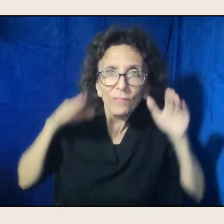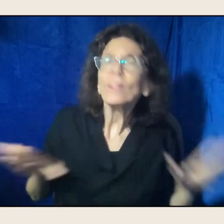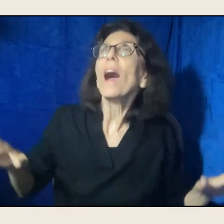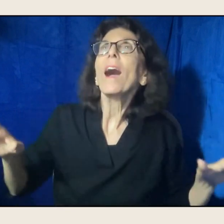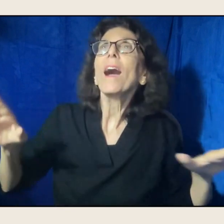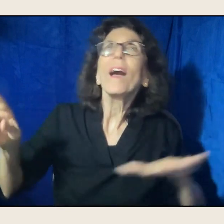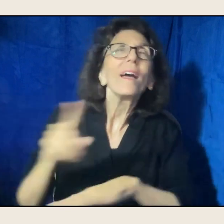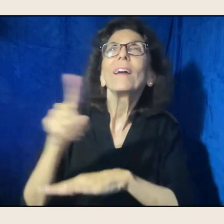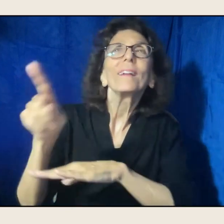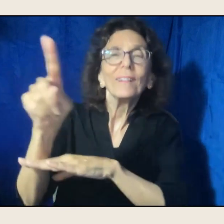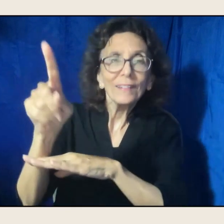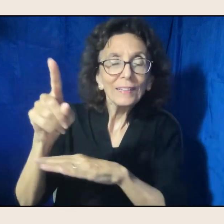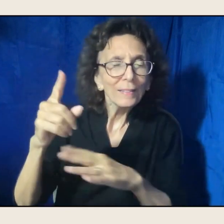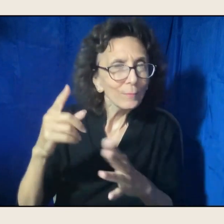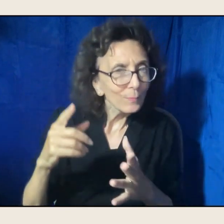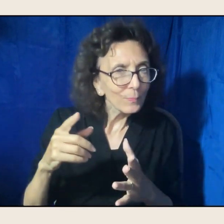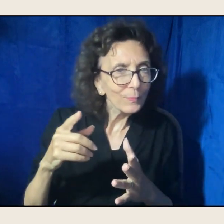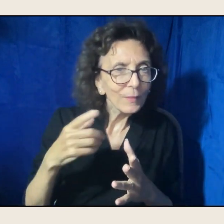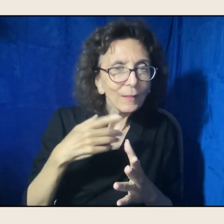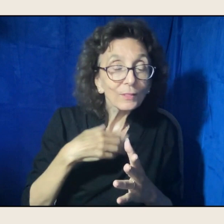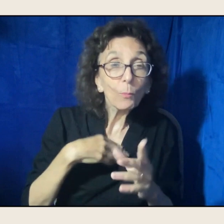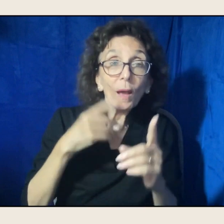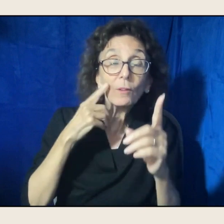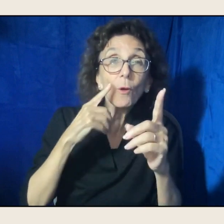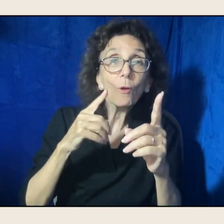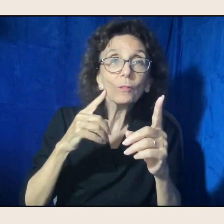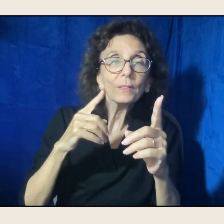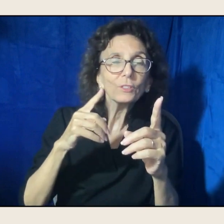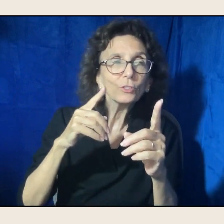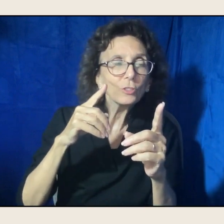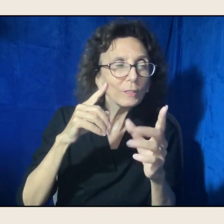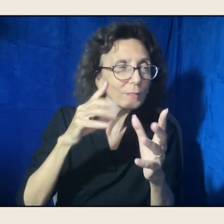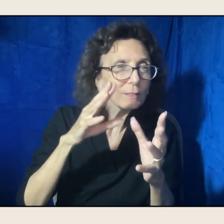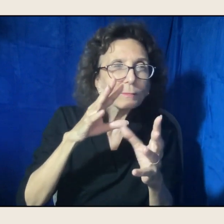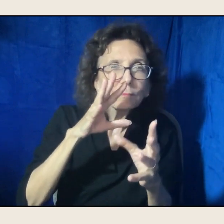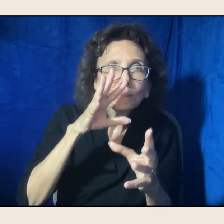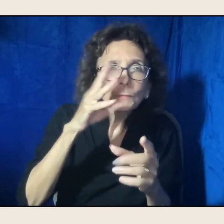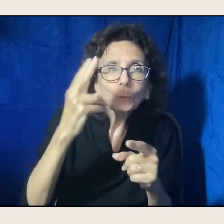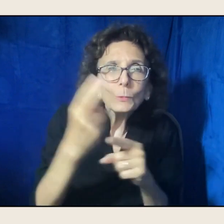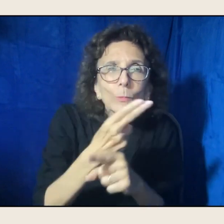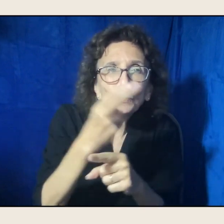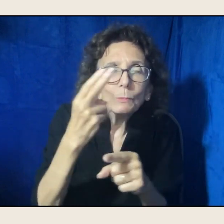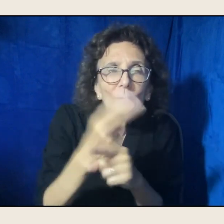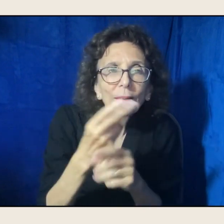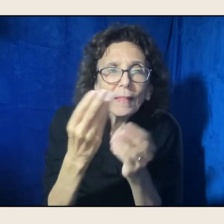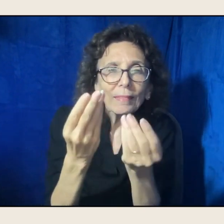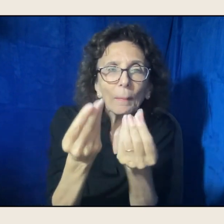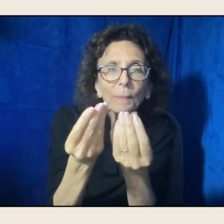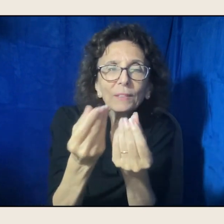with really digging into just the materials, the actual material qualities of the landscape, and allowing those to speak